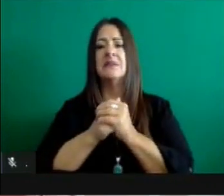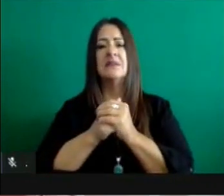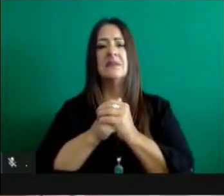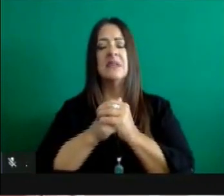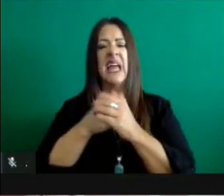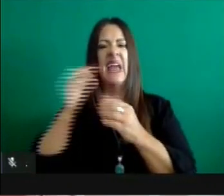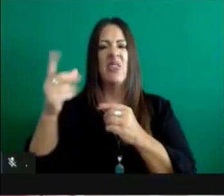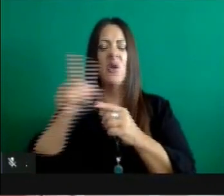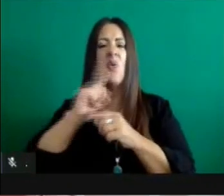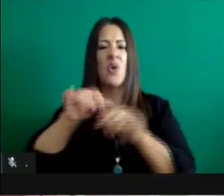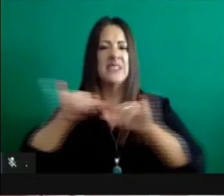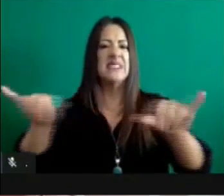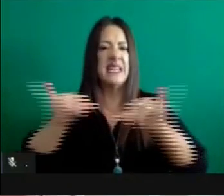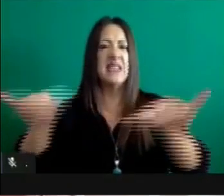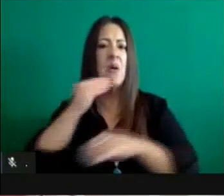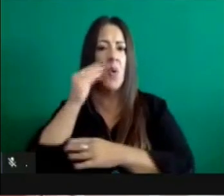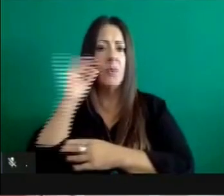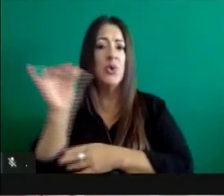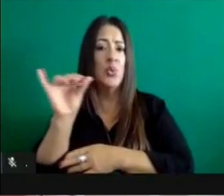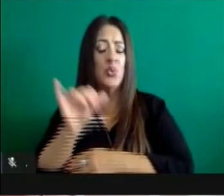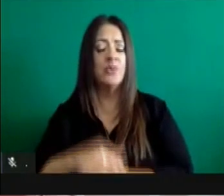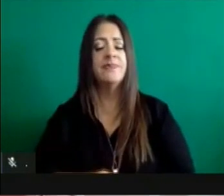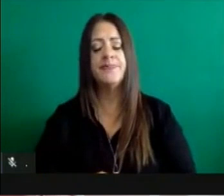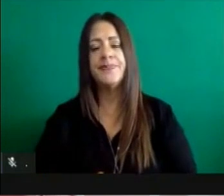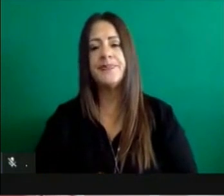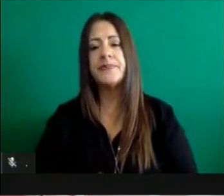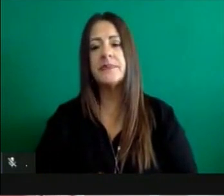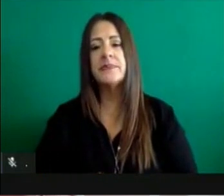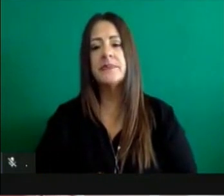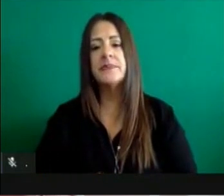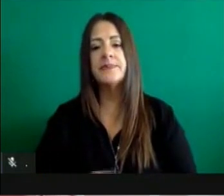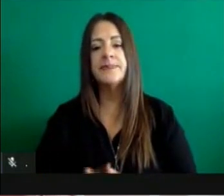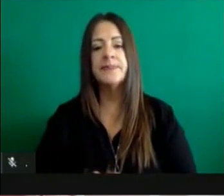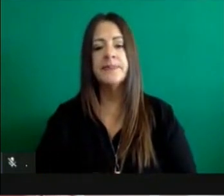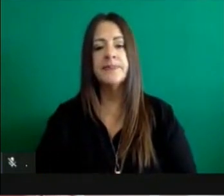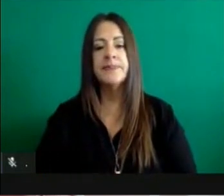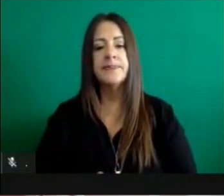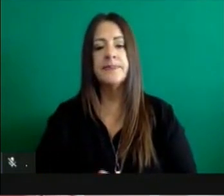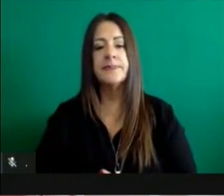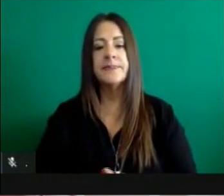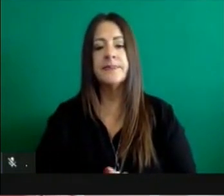THROUGH RESTRICTIONS AND BUILDING UP TO MORE NATIONWIDE